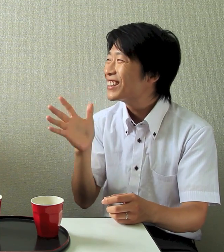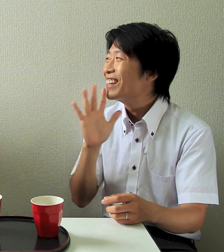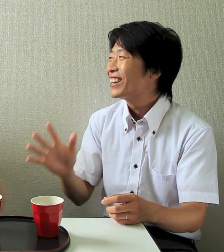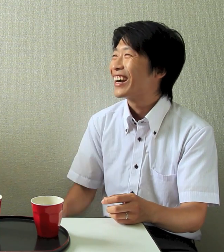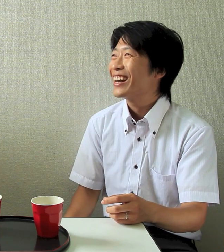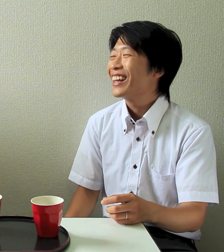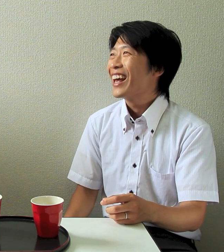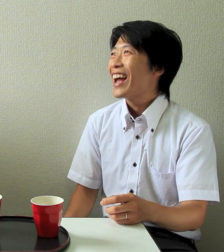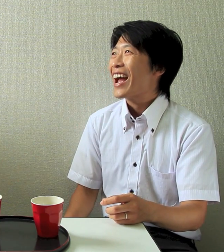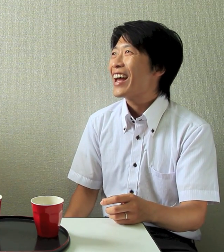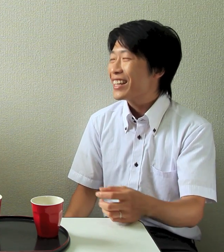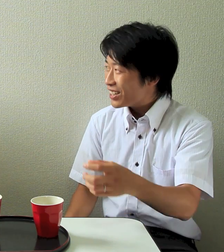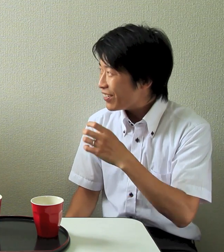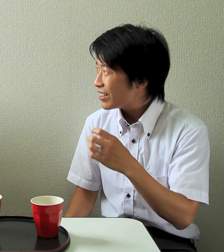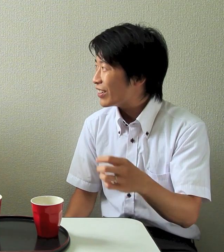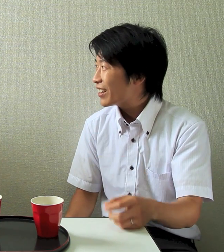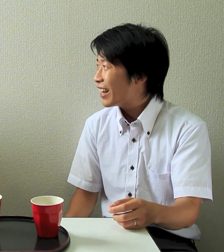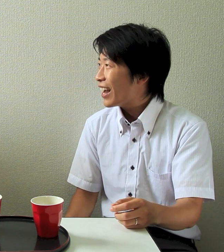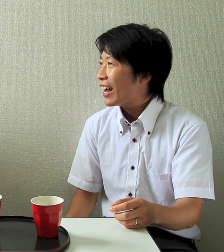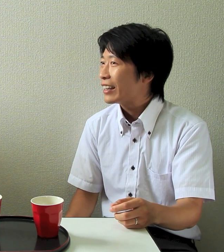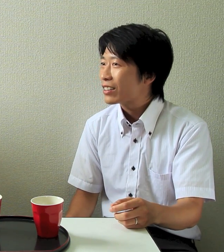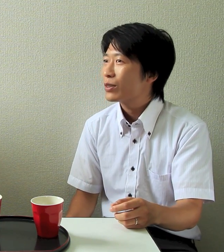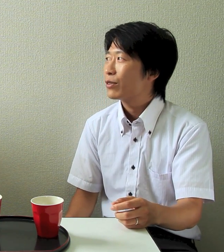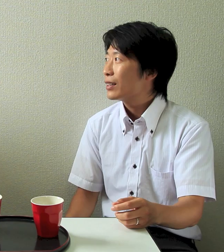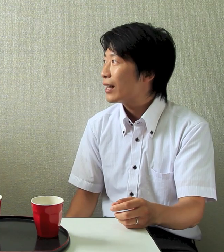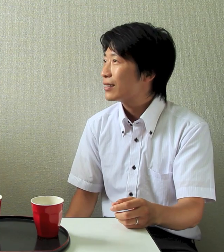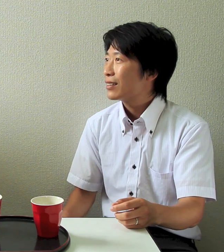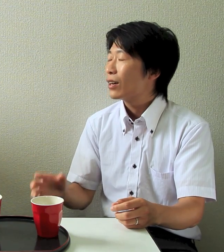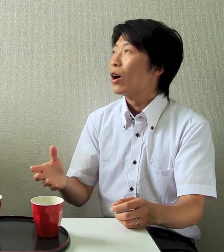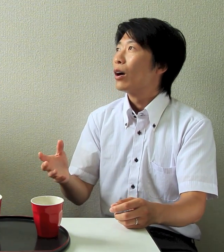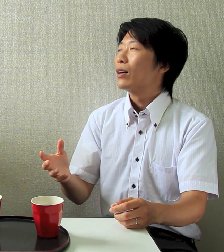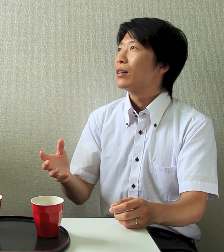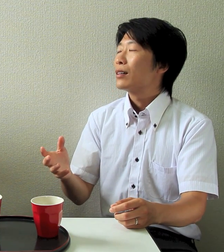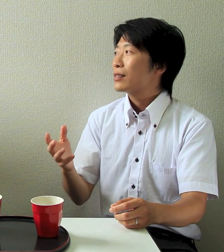And then she gave it to me. That's when I realized...